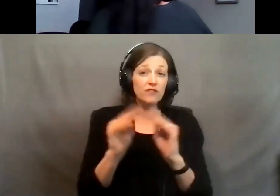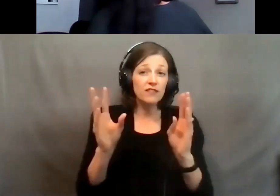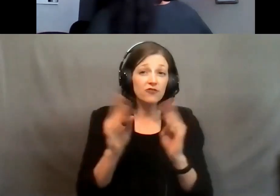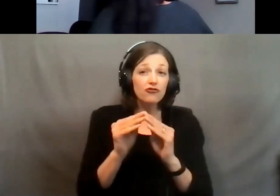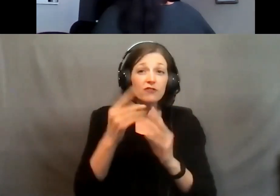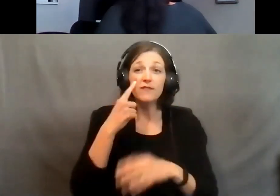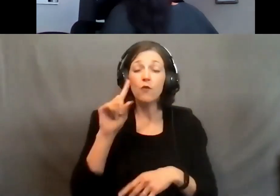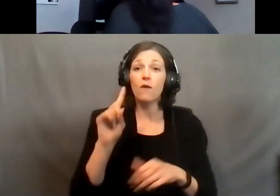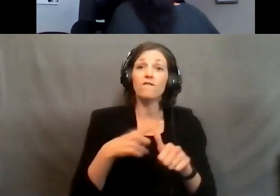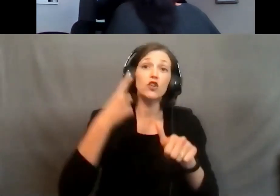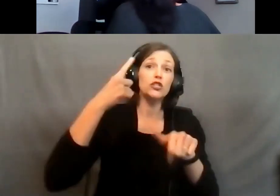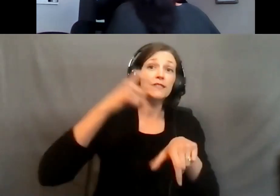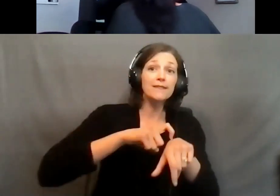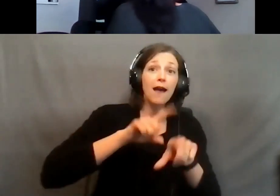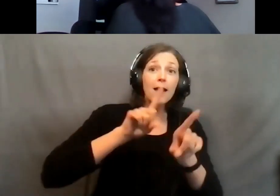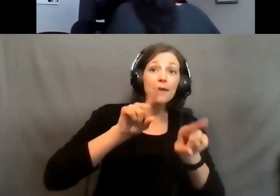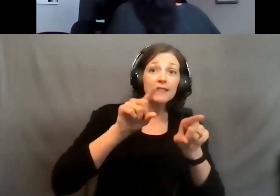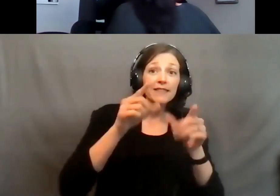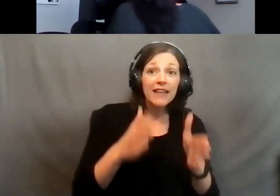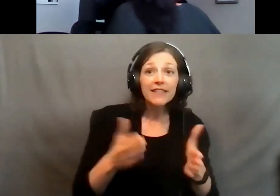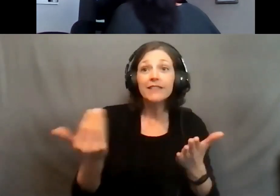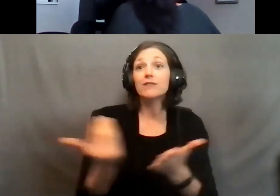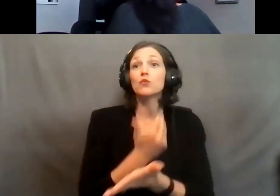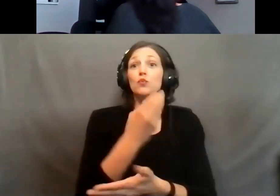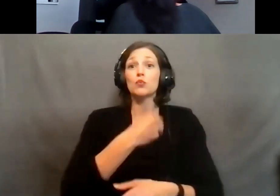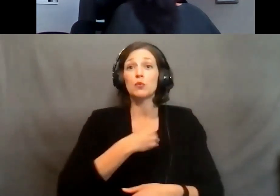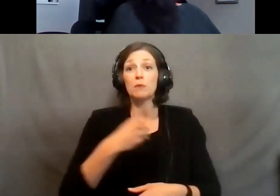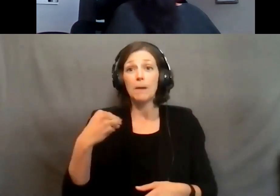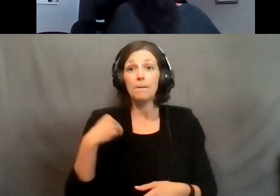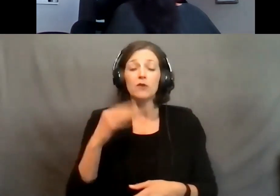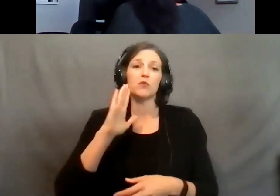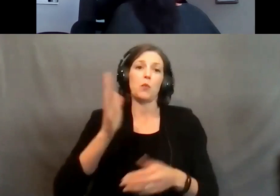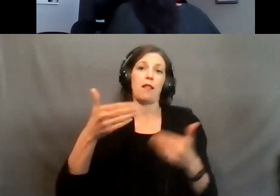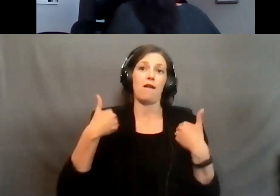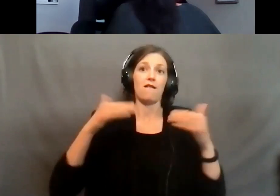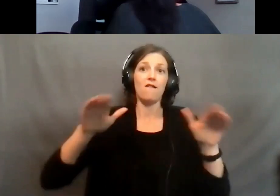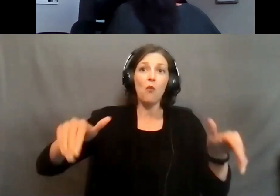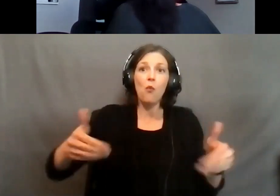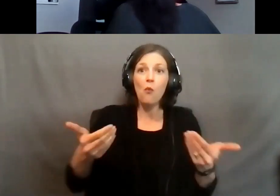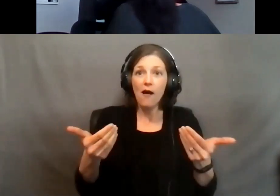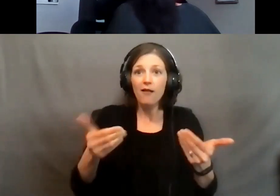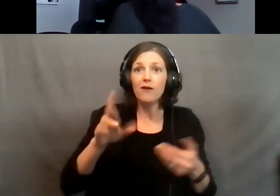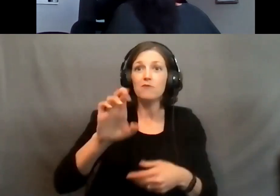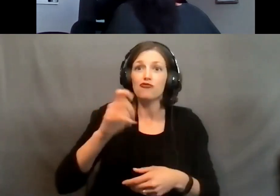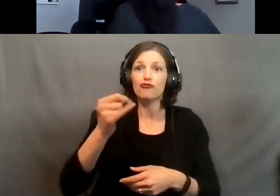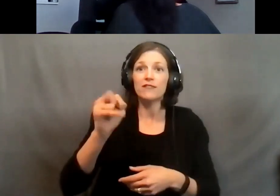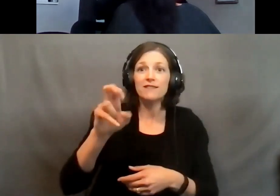attendees , for new members 13:11:40 , we are going to have a welcoming reception that we think will be quite welcoming .